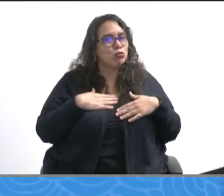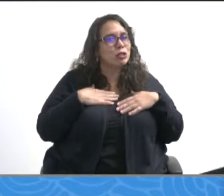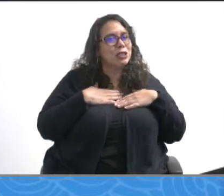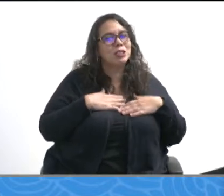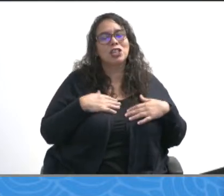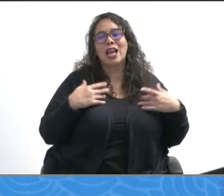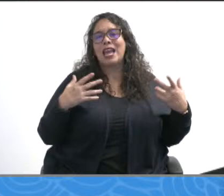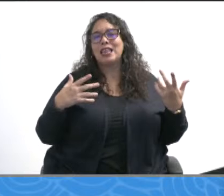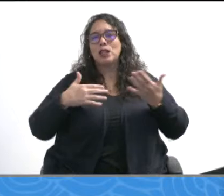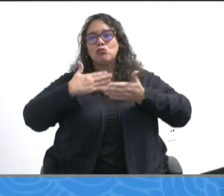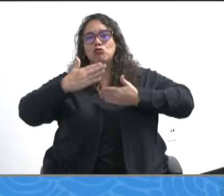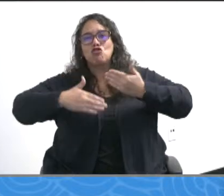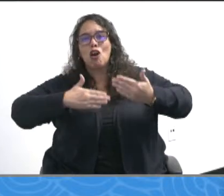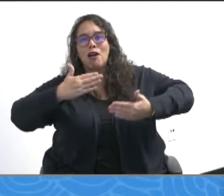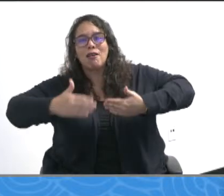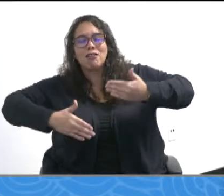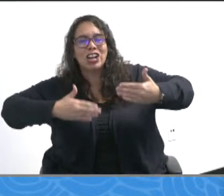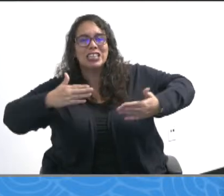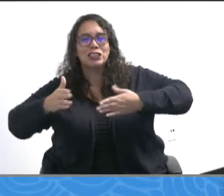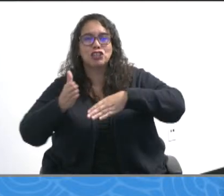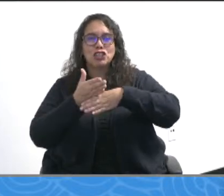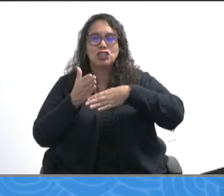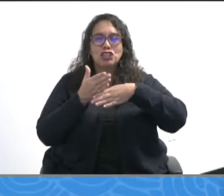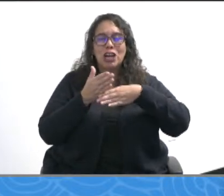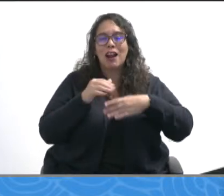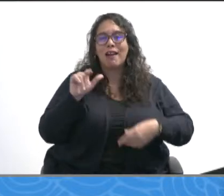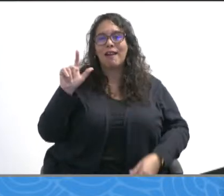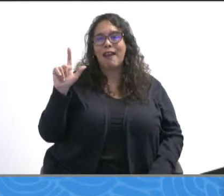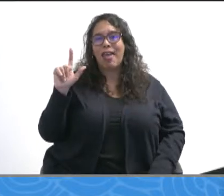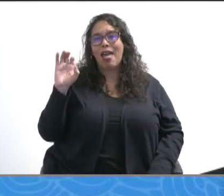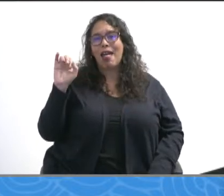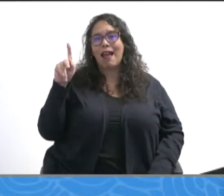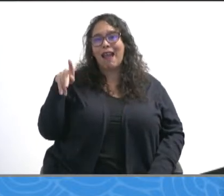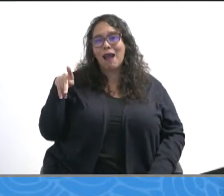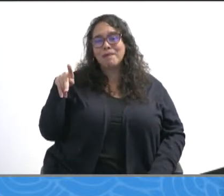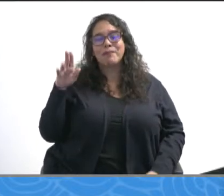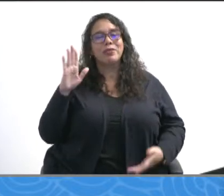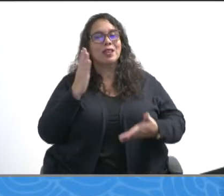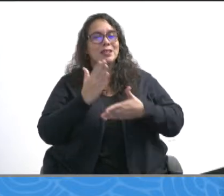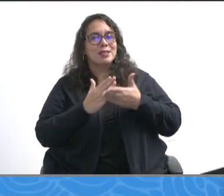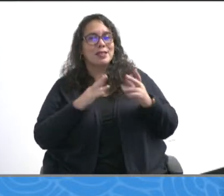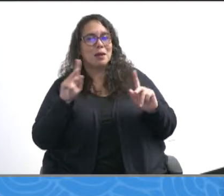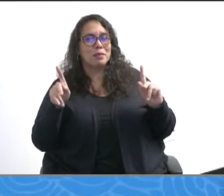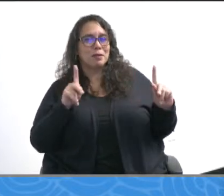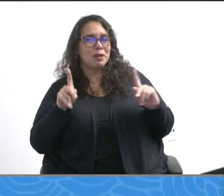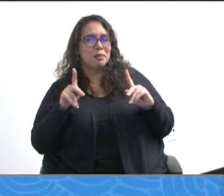around our LCAP. Some of the colleagues that are here with me today